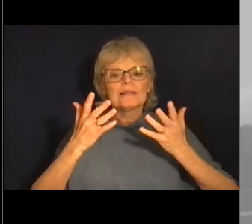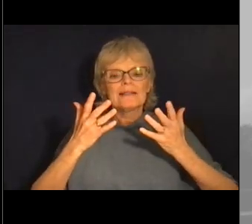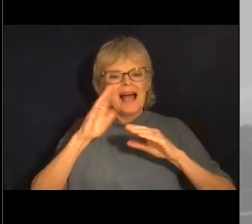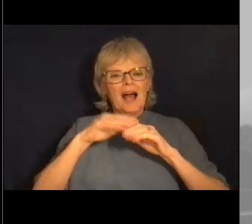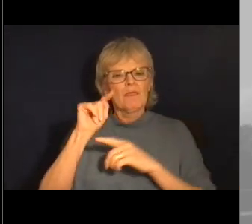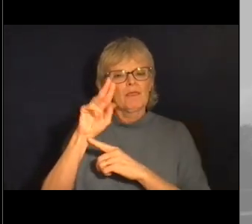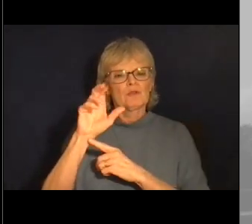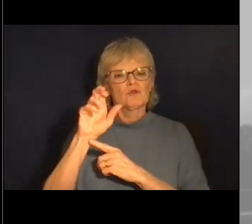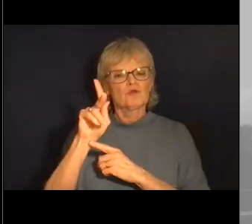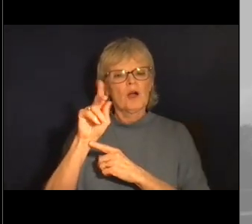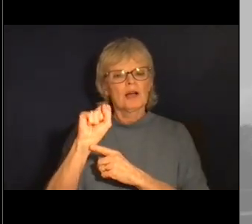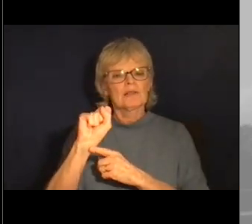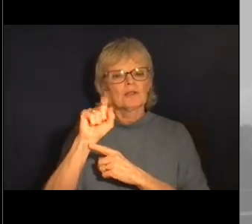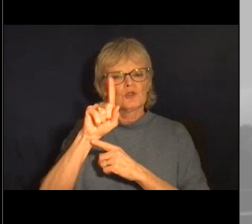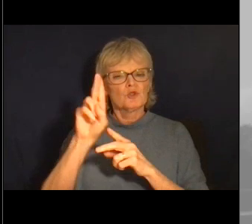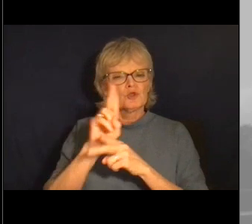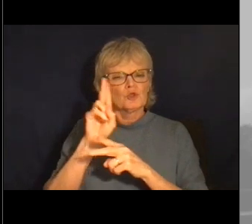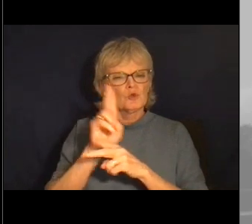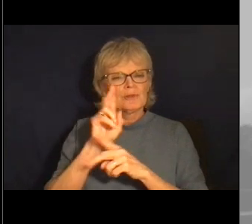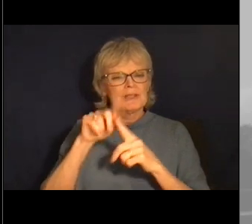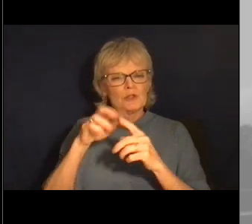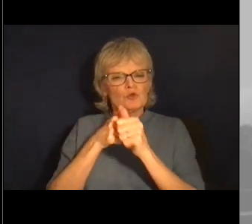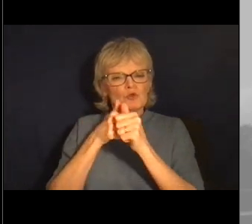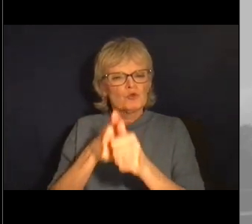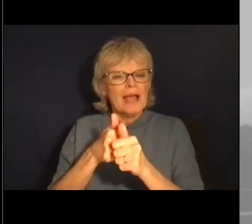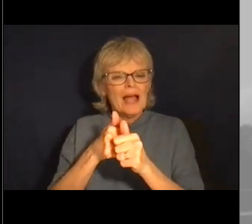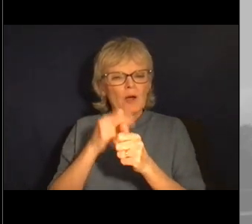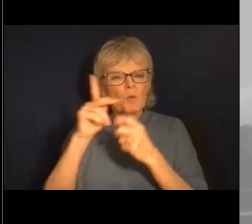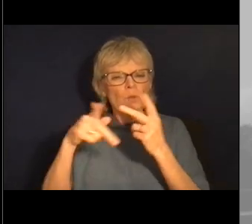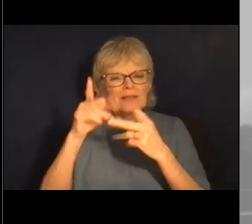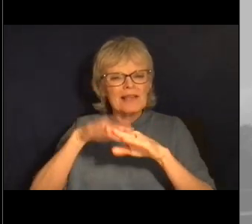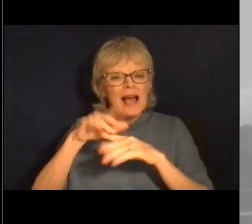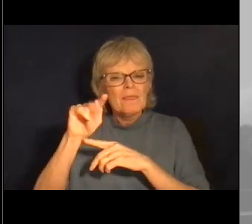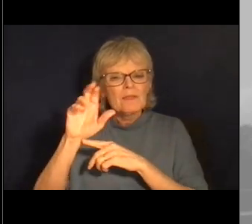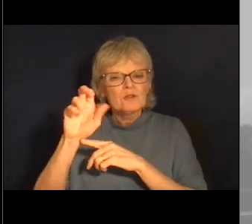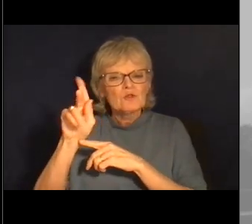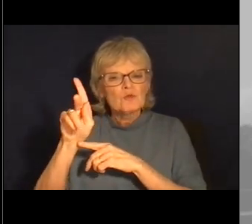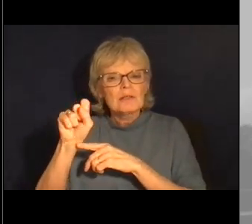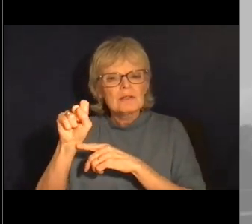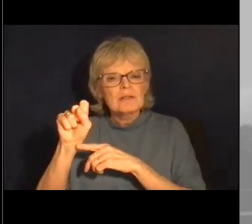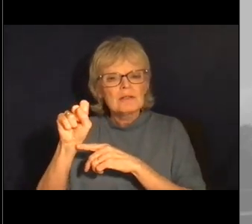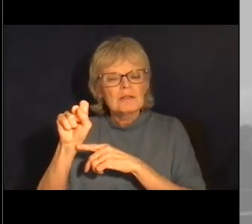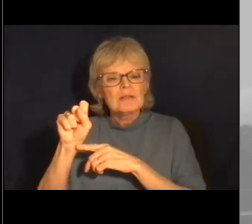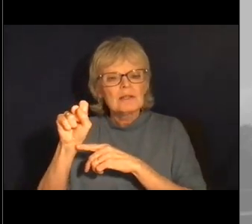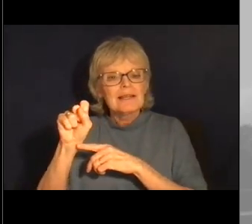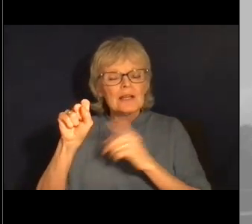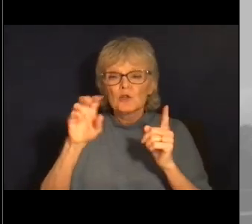that you're using to track these storms? Like the equipment that we use?